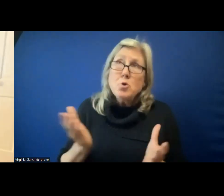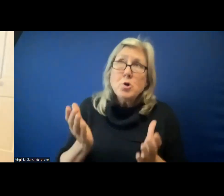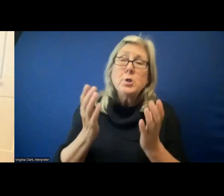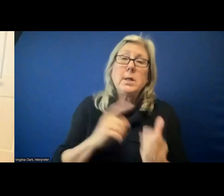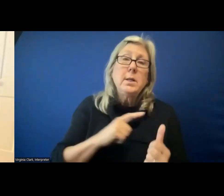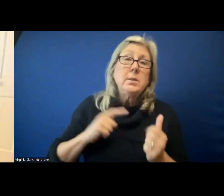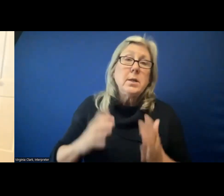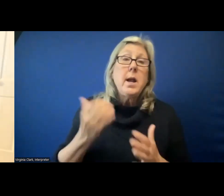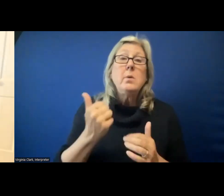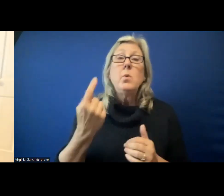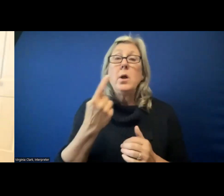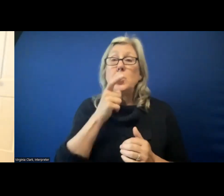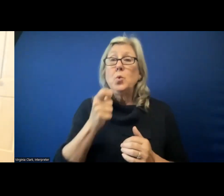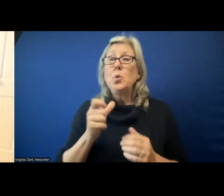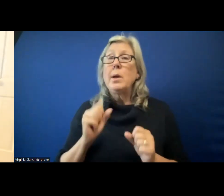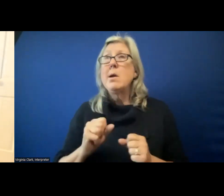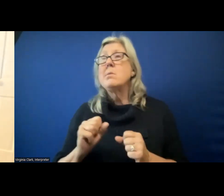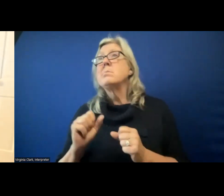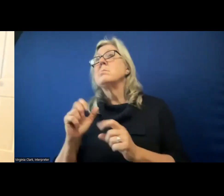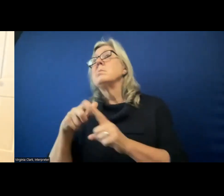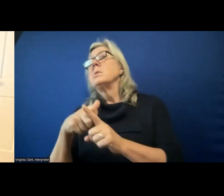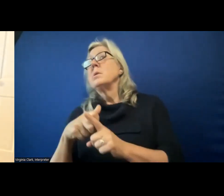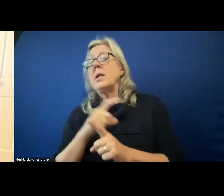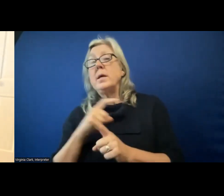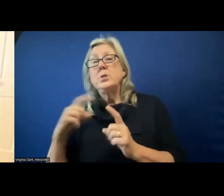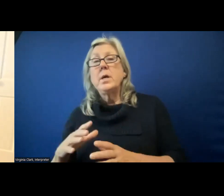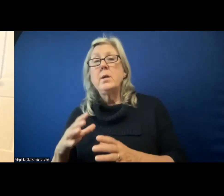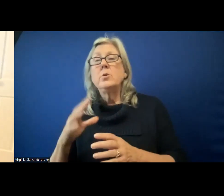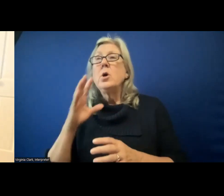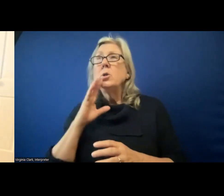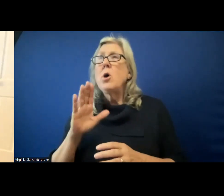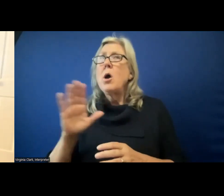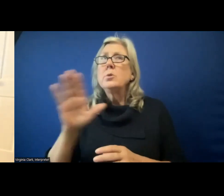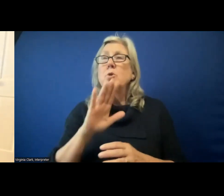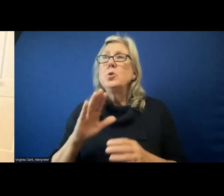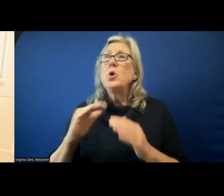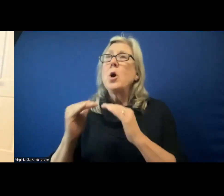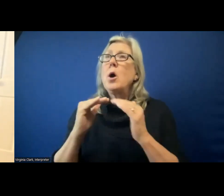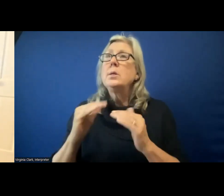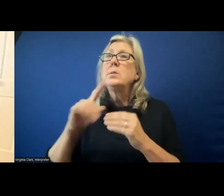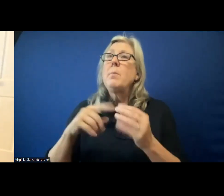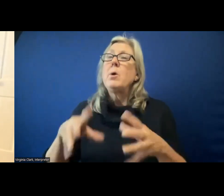who has a legislator's ear to talk to your colleagues about adopting a practice of always